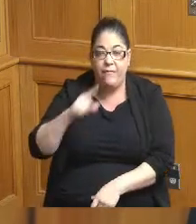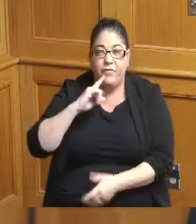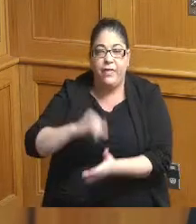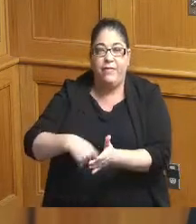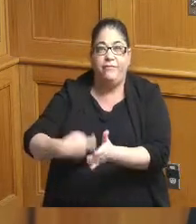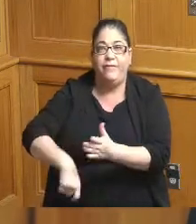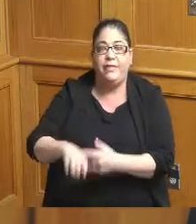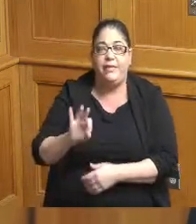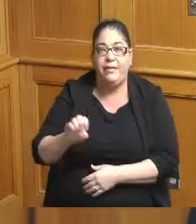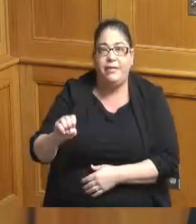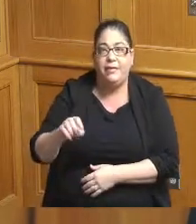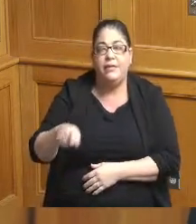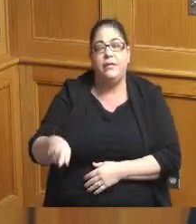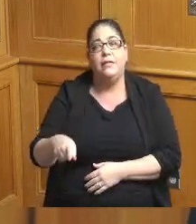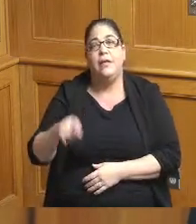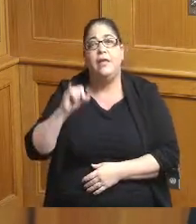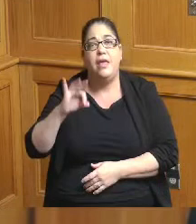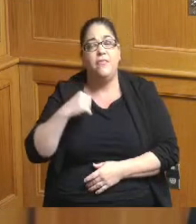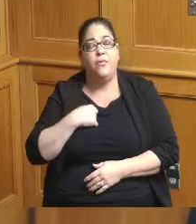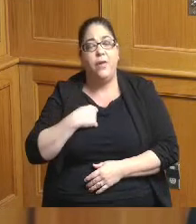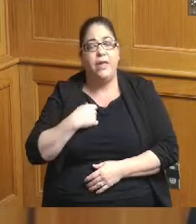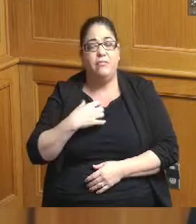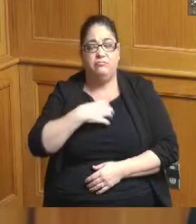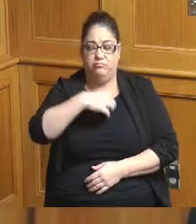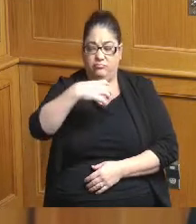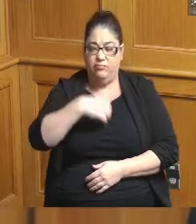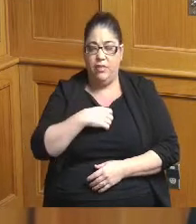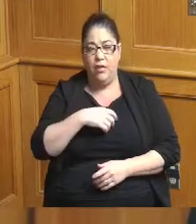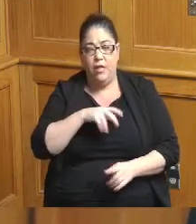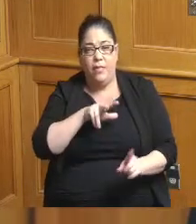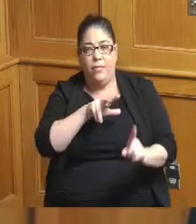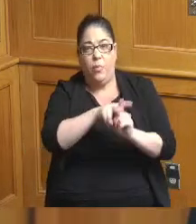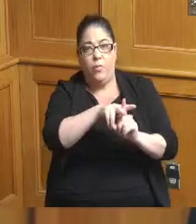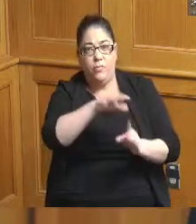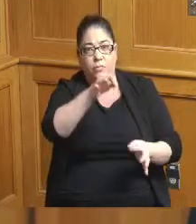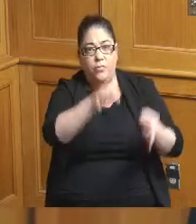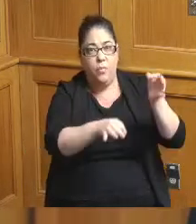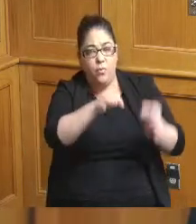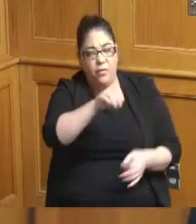like continue to appeal a decision of the Court which we were all involved in that conversation